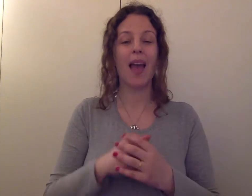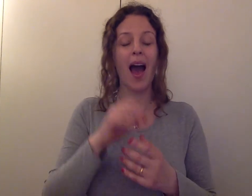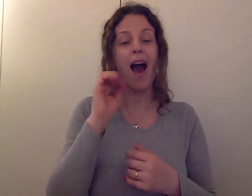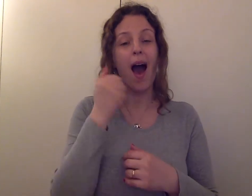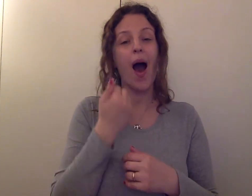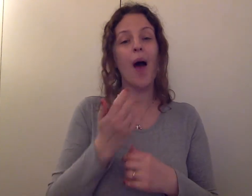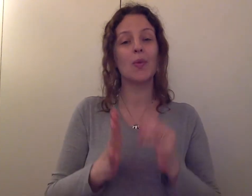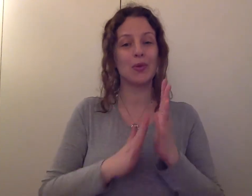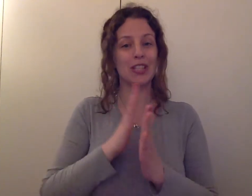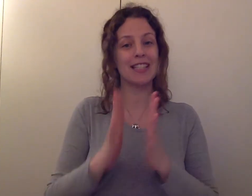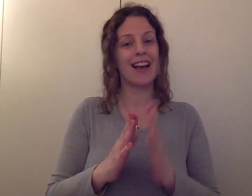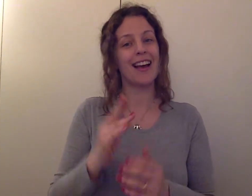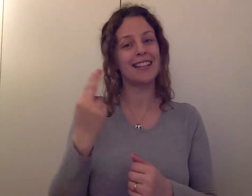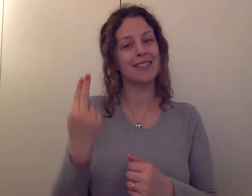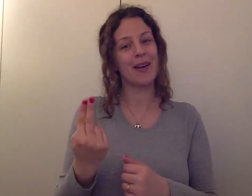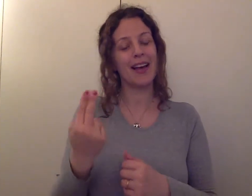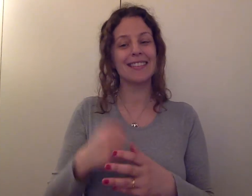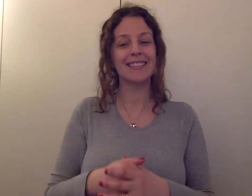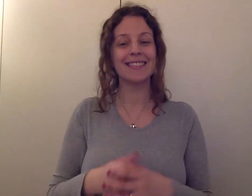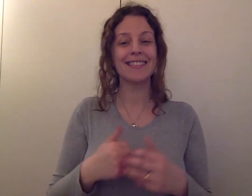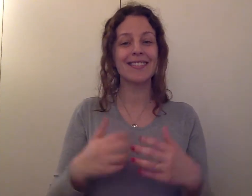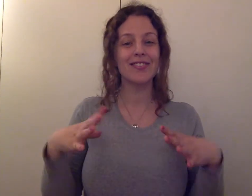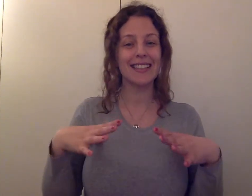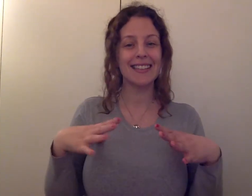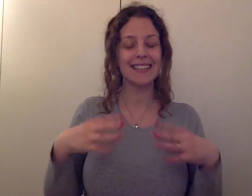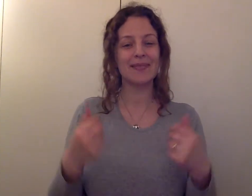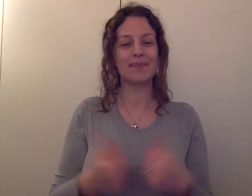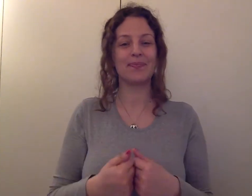I will sign twice. Ready.